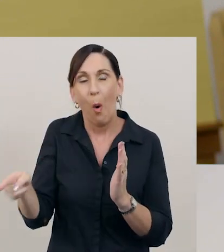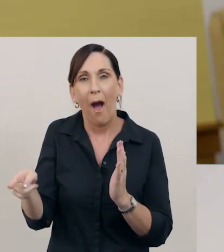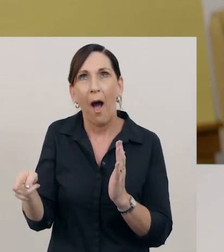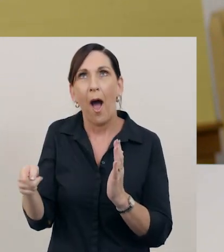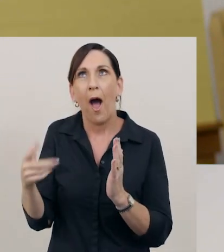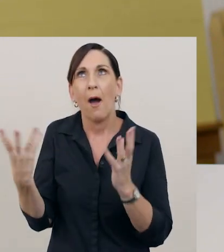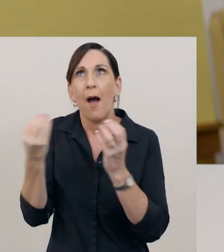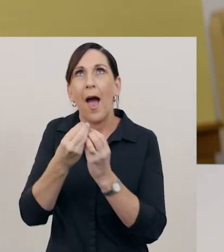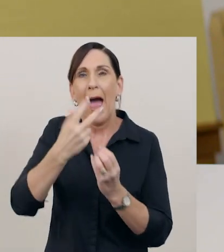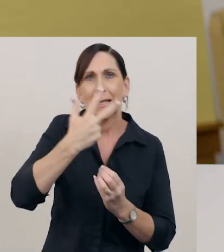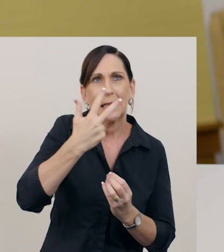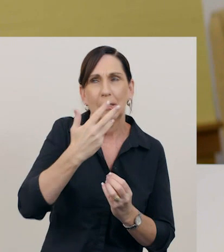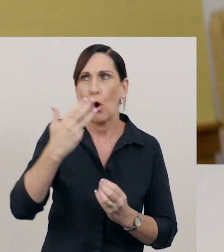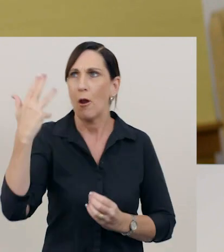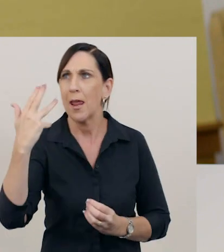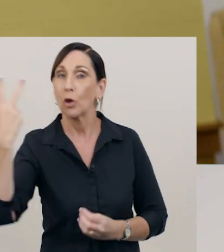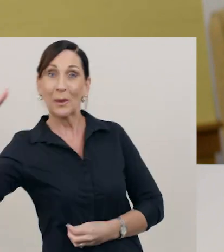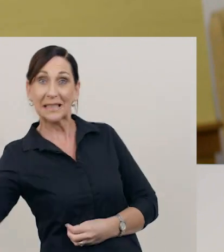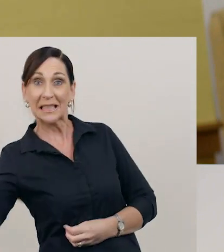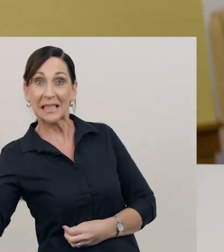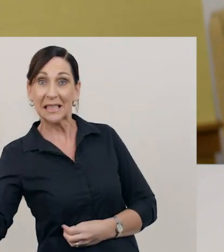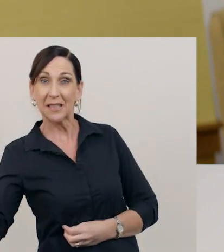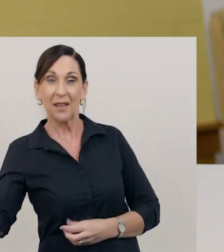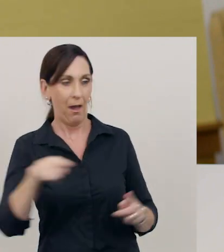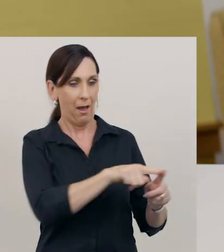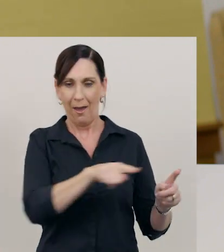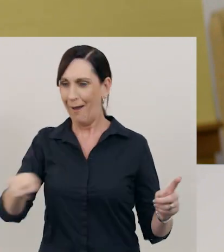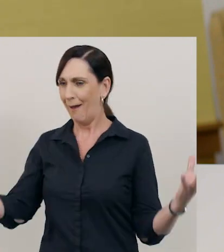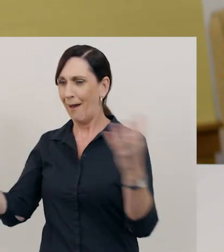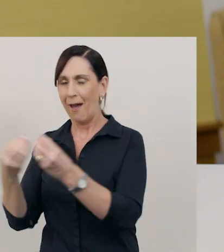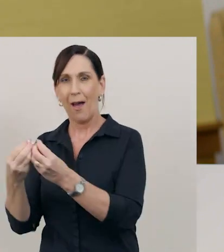When I add this string of numbers together, I get a total of 20.